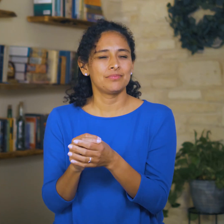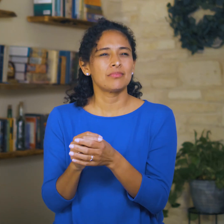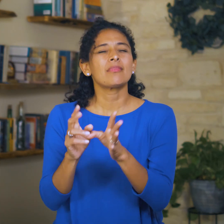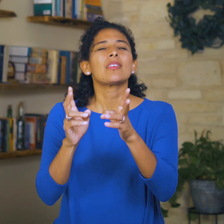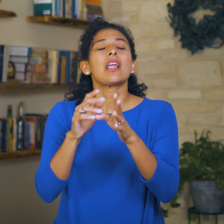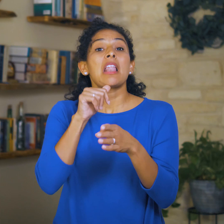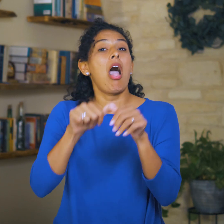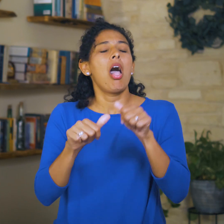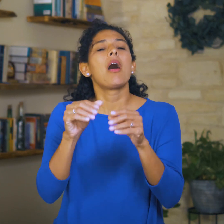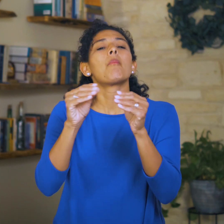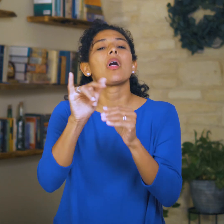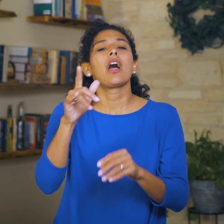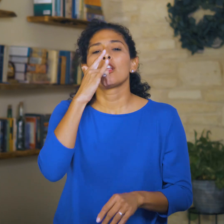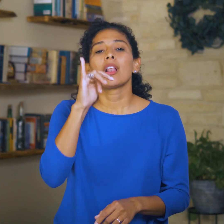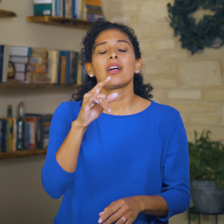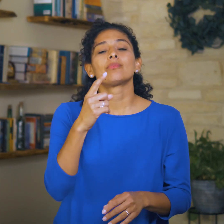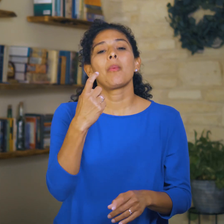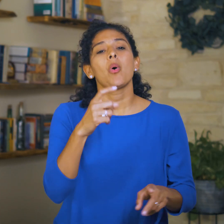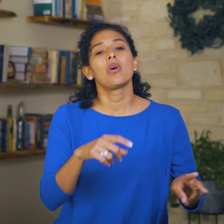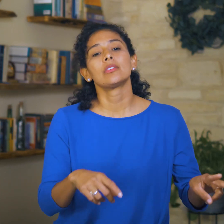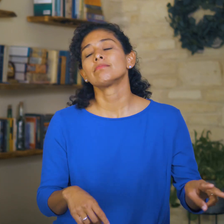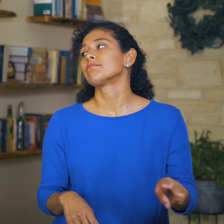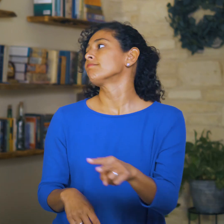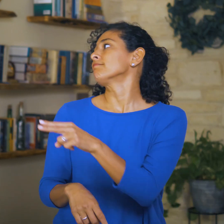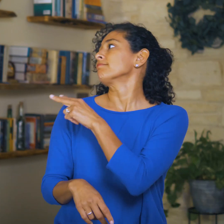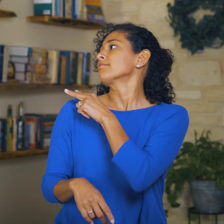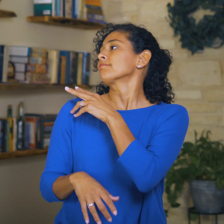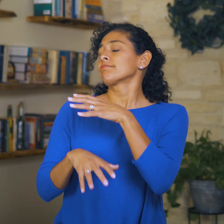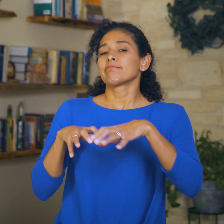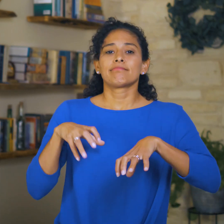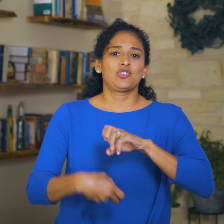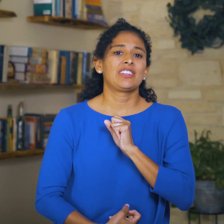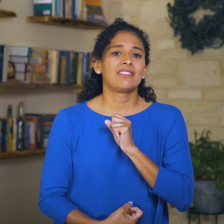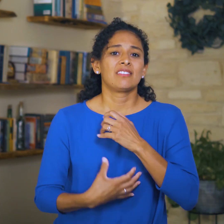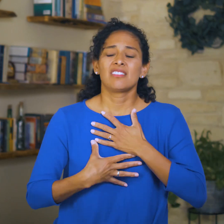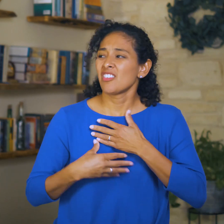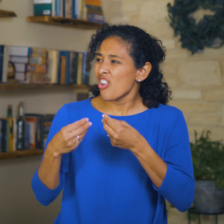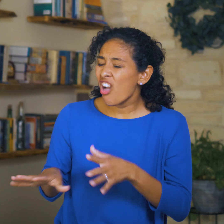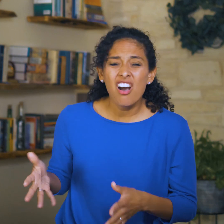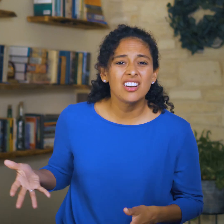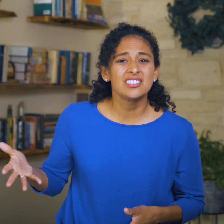It’s almost like a final look back— as He’s feeling the grief over what’s been lost,